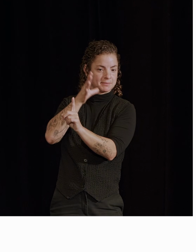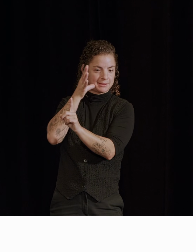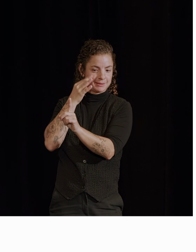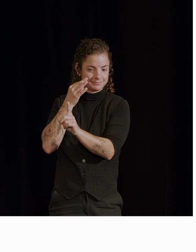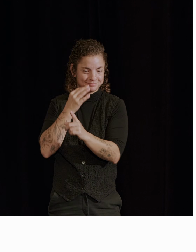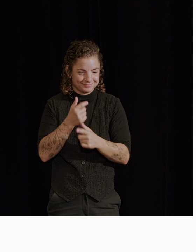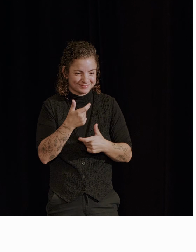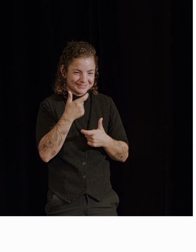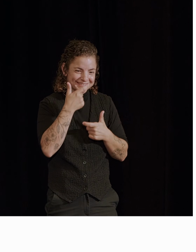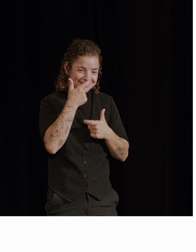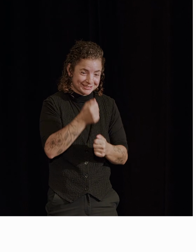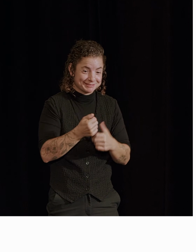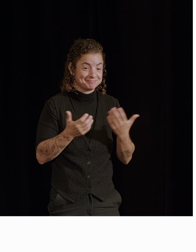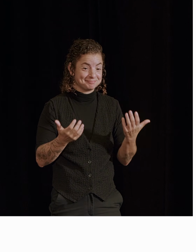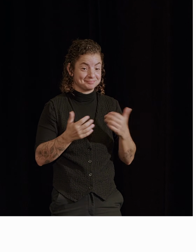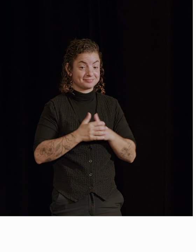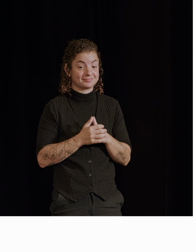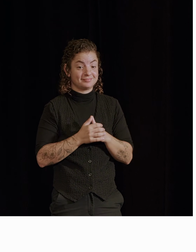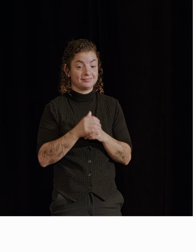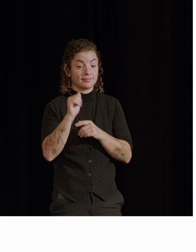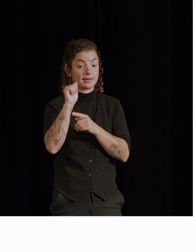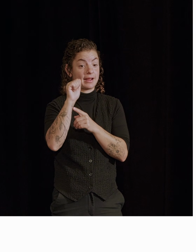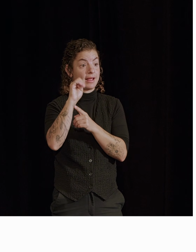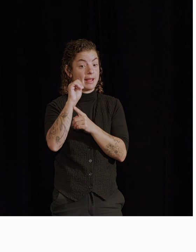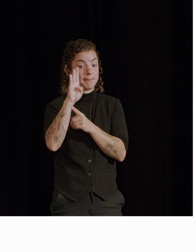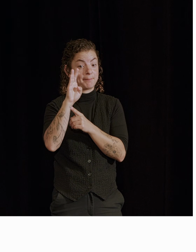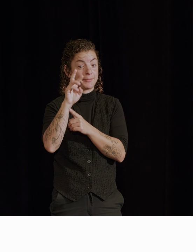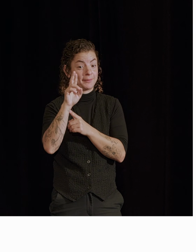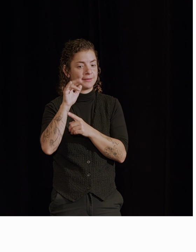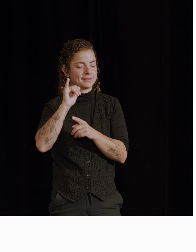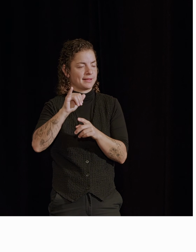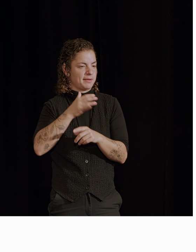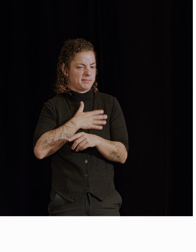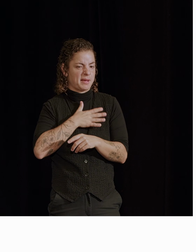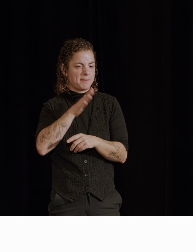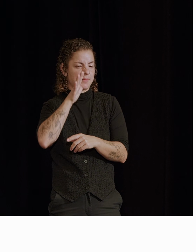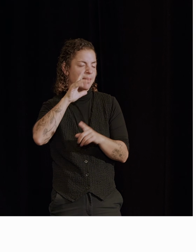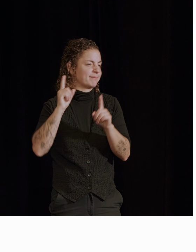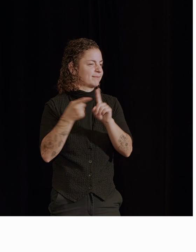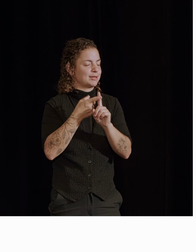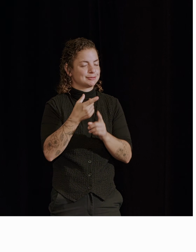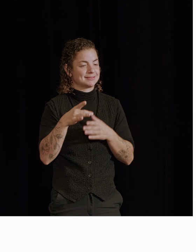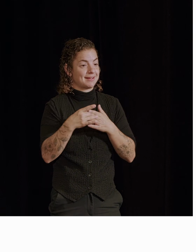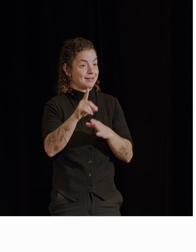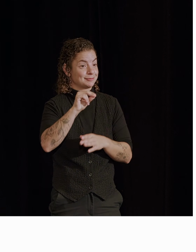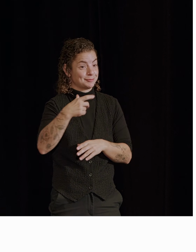Amber is the name of my mom's first guide dog, a wonderful long haired German Shepherd.